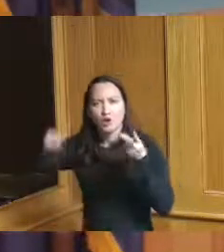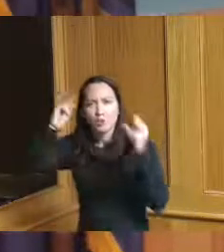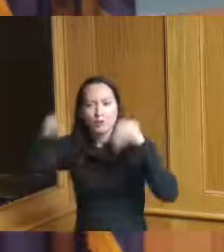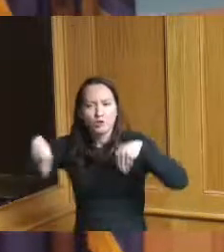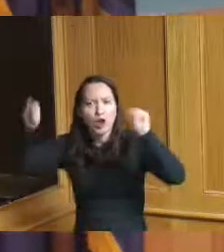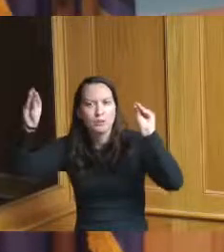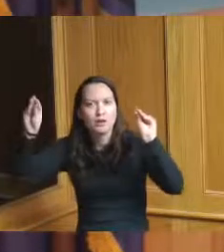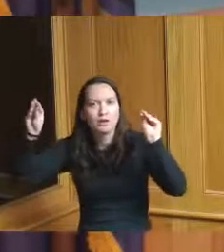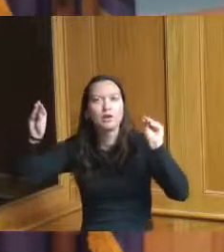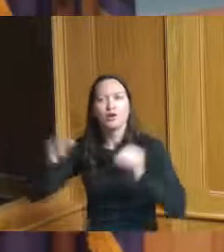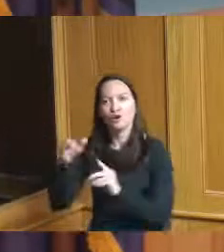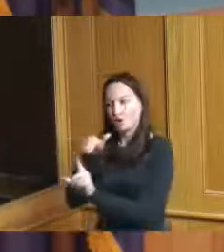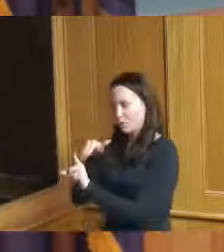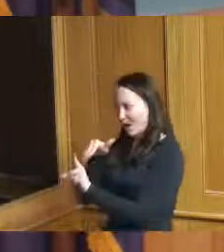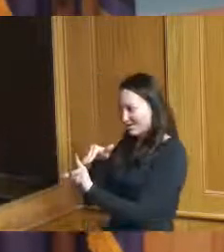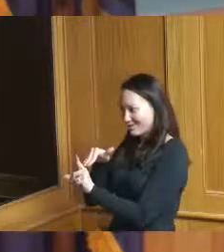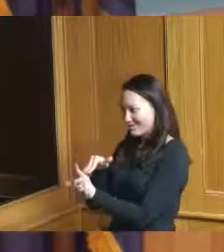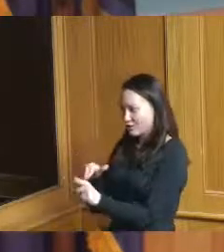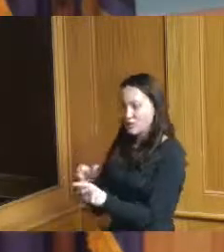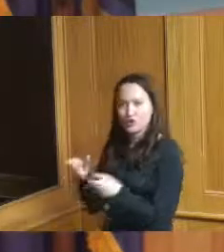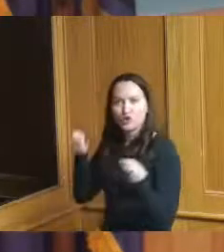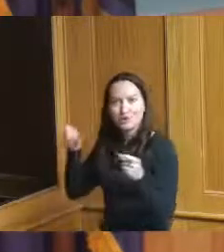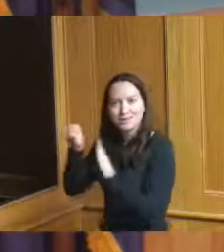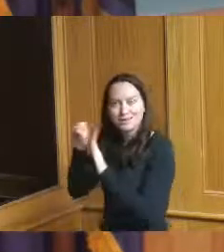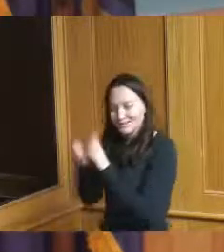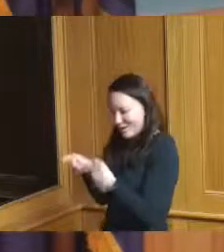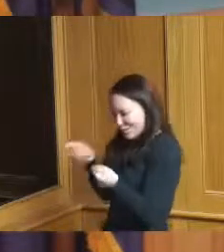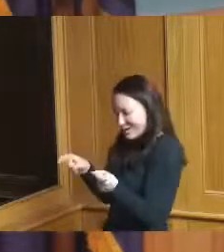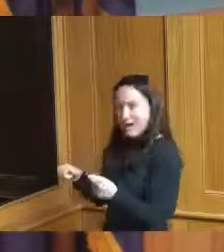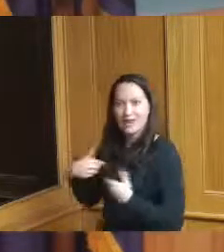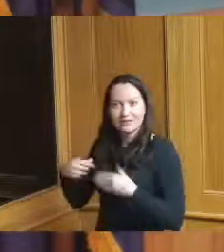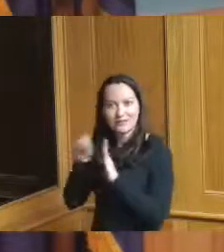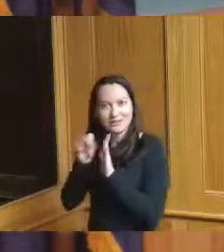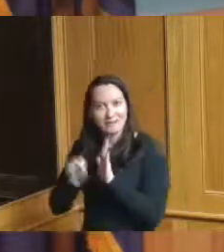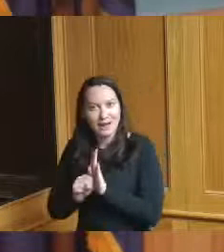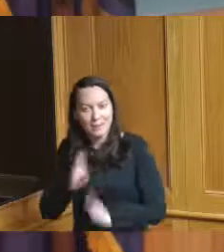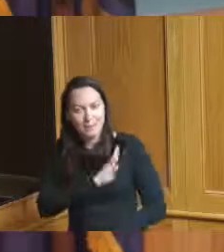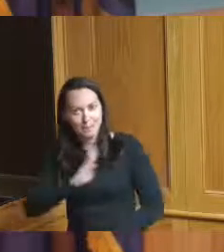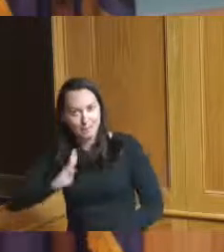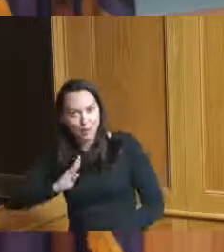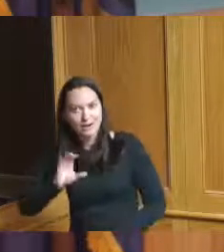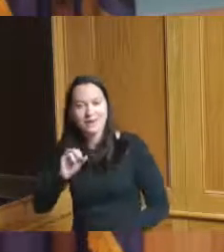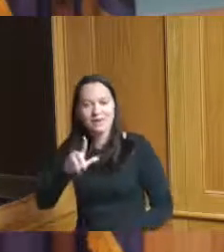remind them that you are regulated by the state called state board of cosmetology and state board